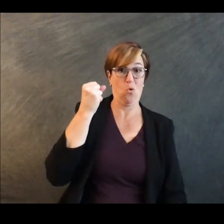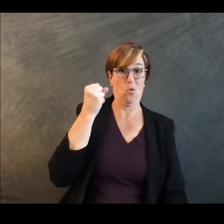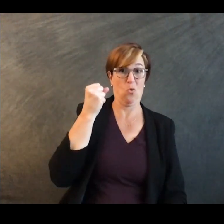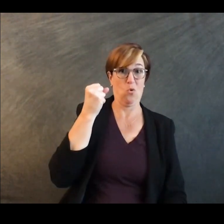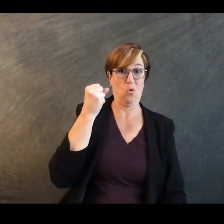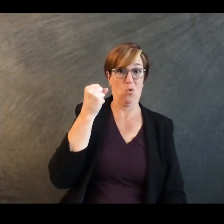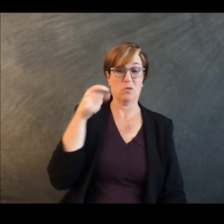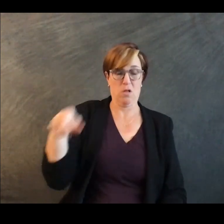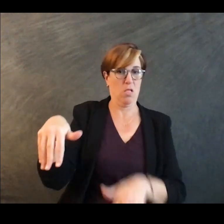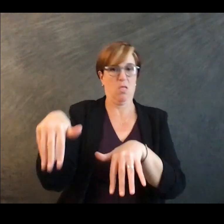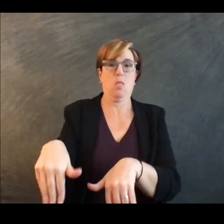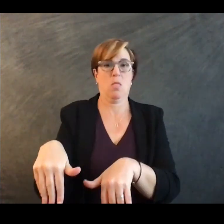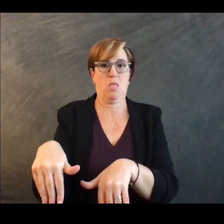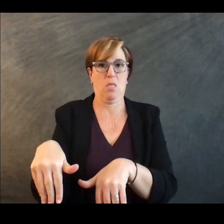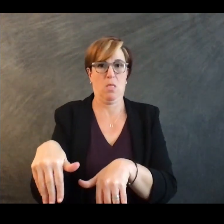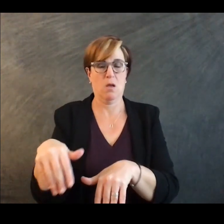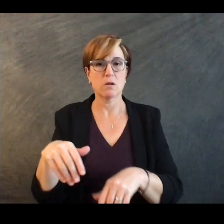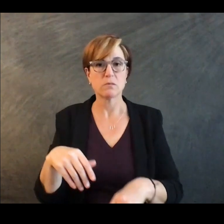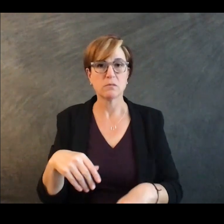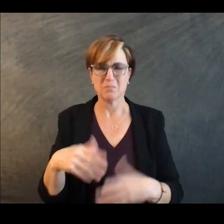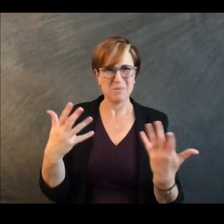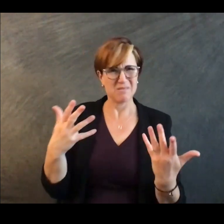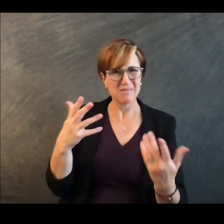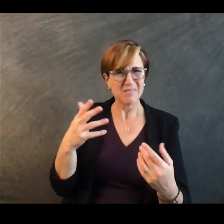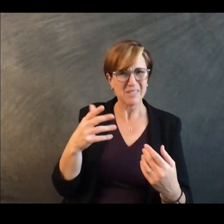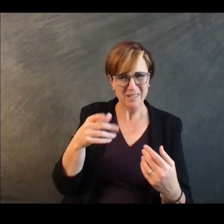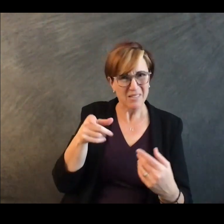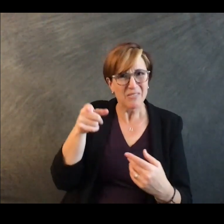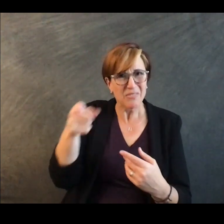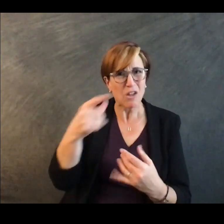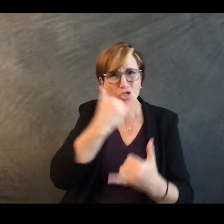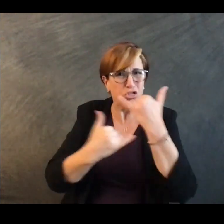works but when they call every shot wrong that's no good we're in the midst